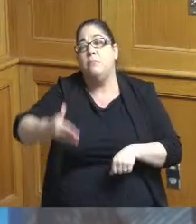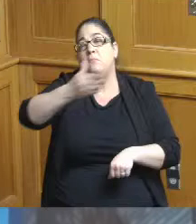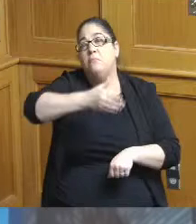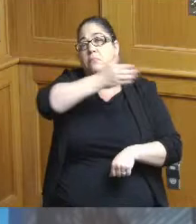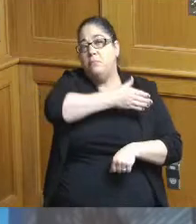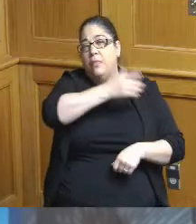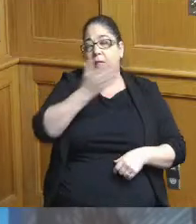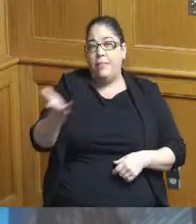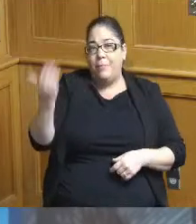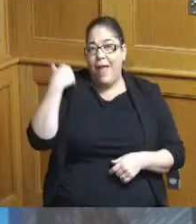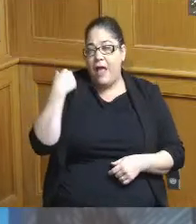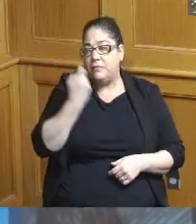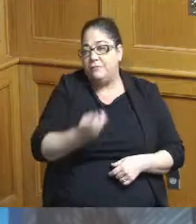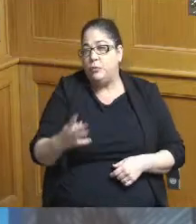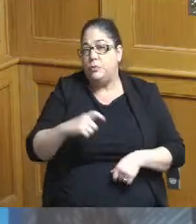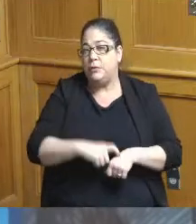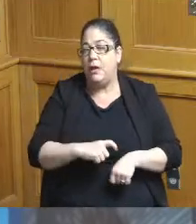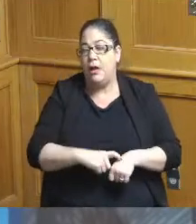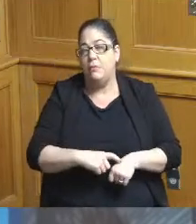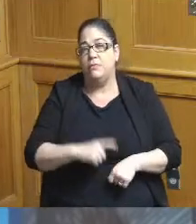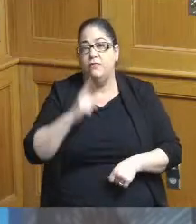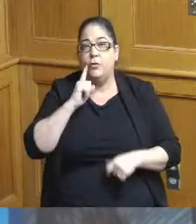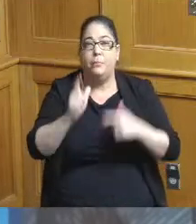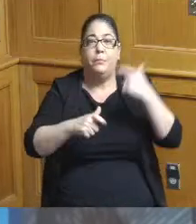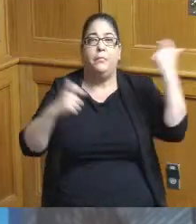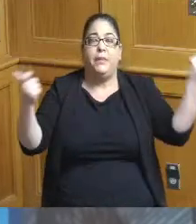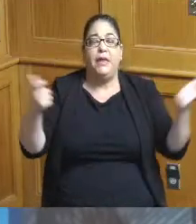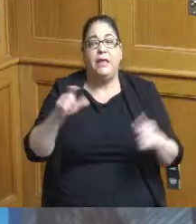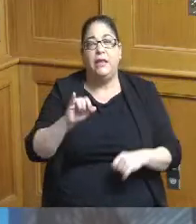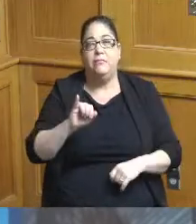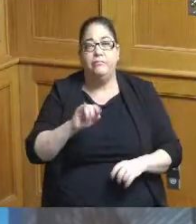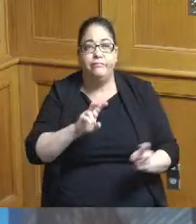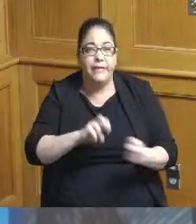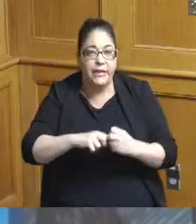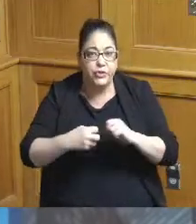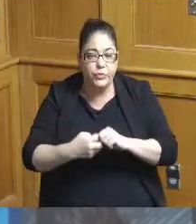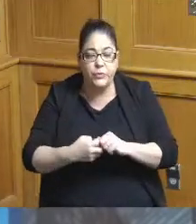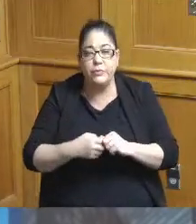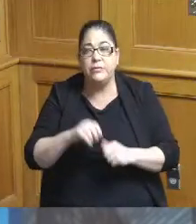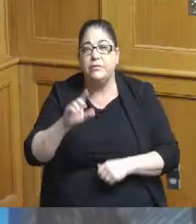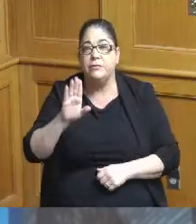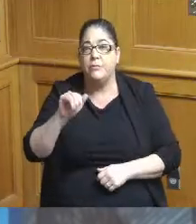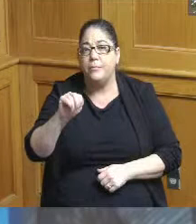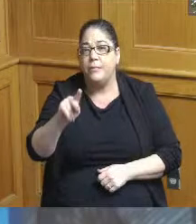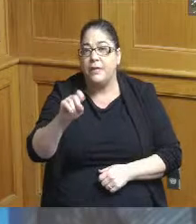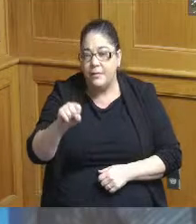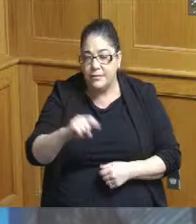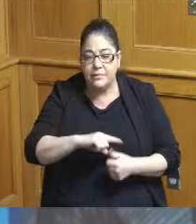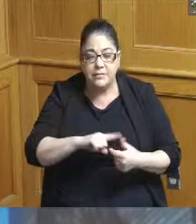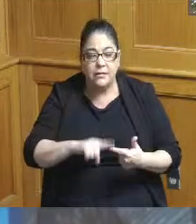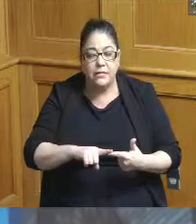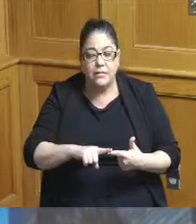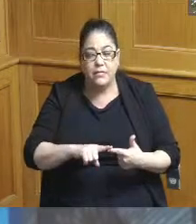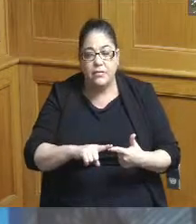we've done them on issue on big on larger issues we've done them for the banks we've done them for